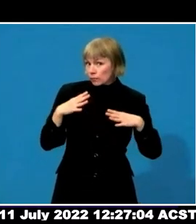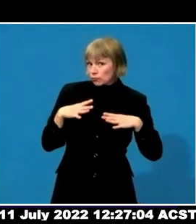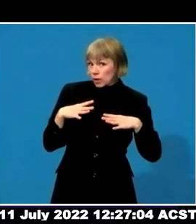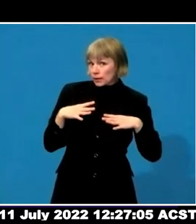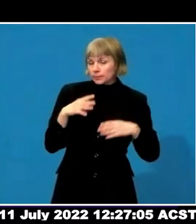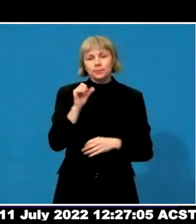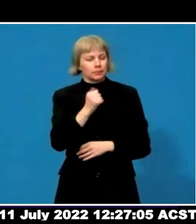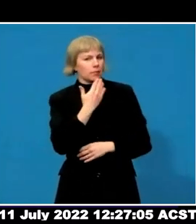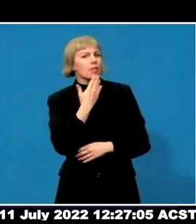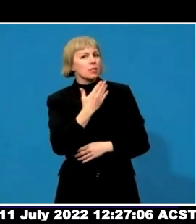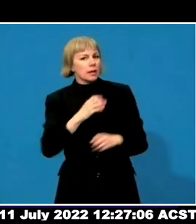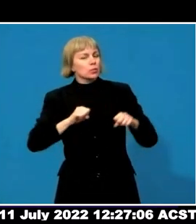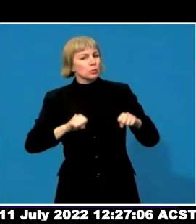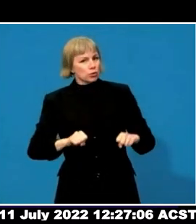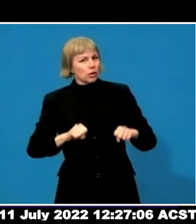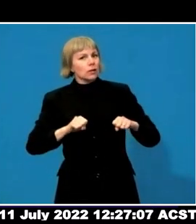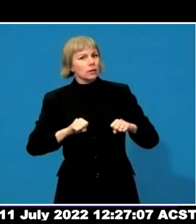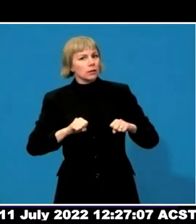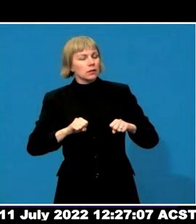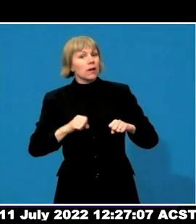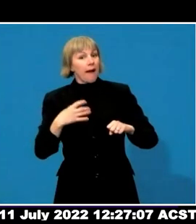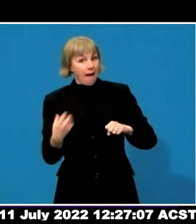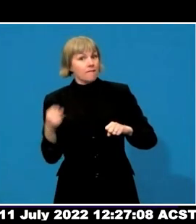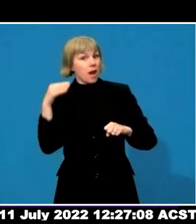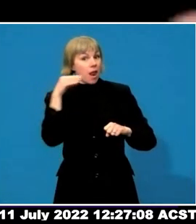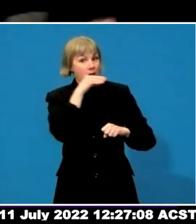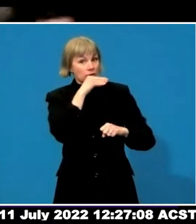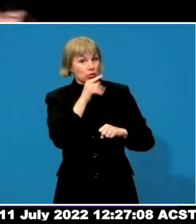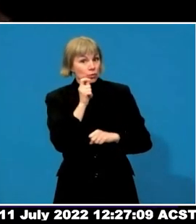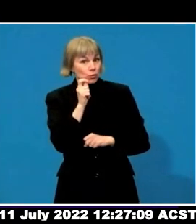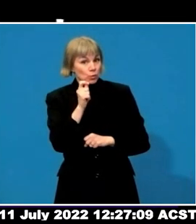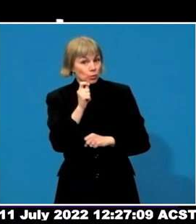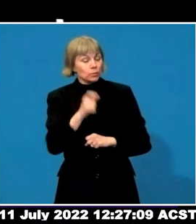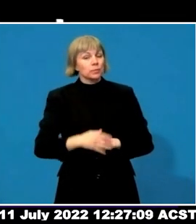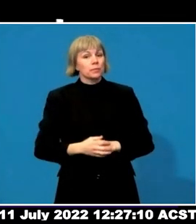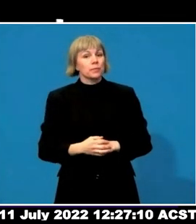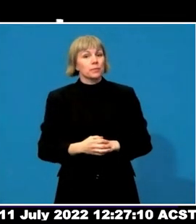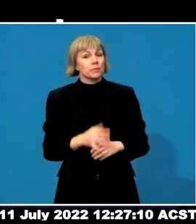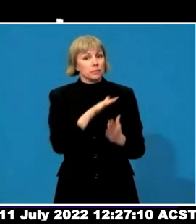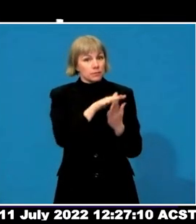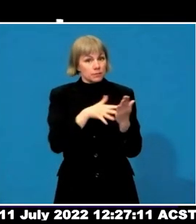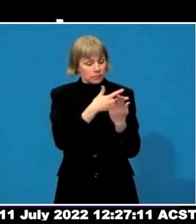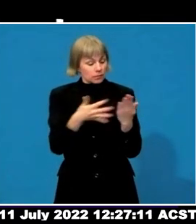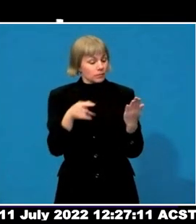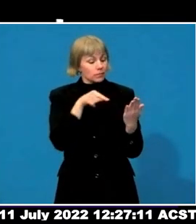I believe it is a lunch adjournment, and on the schedule, we are due to return back at 2